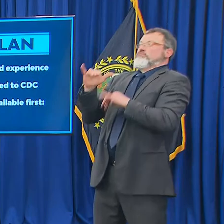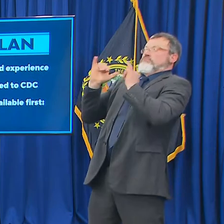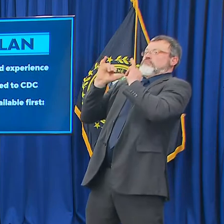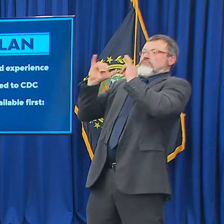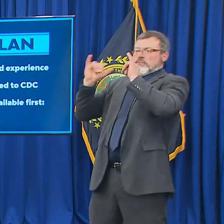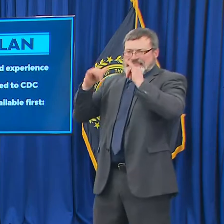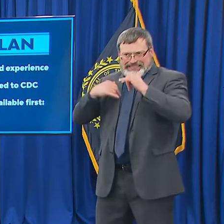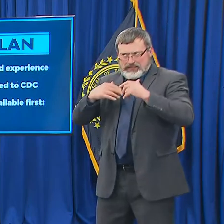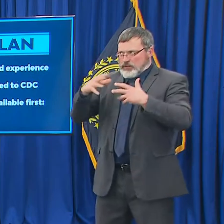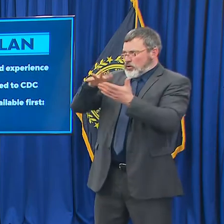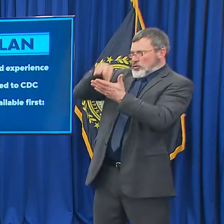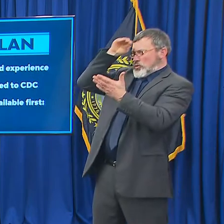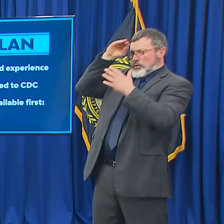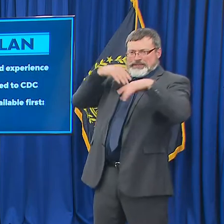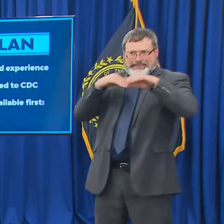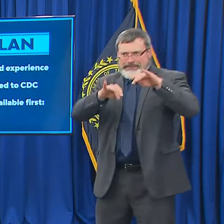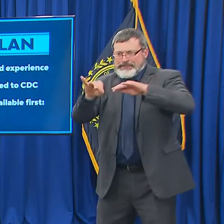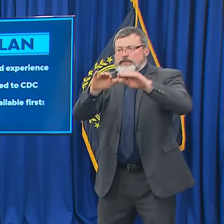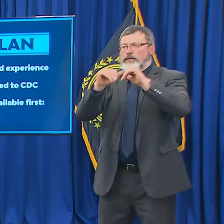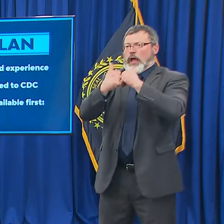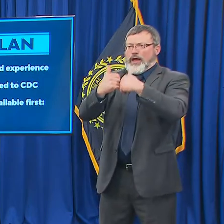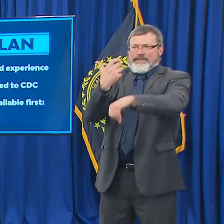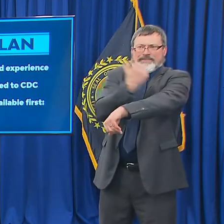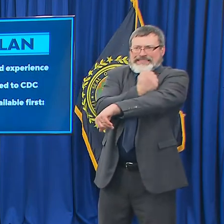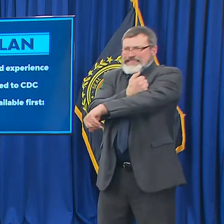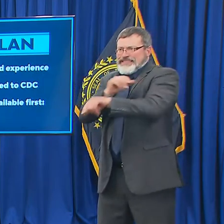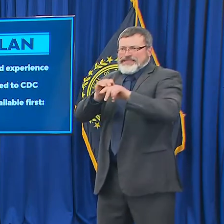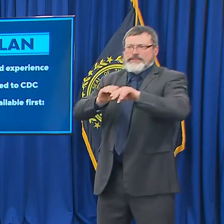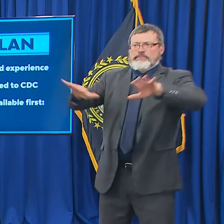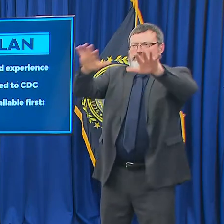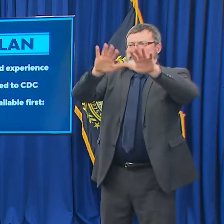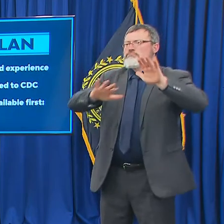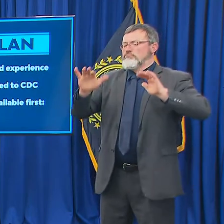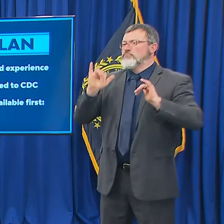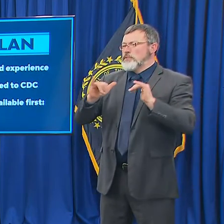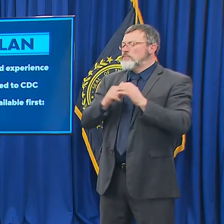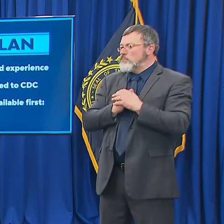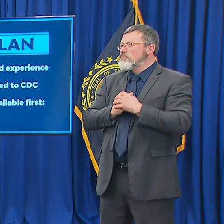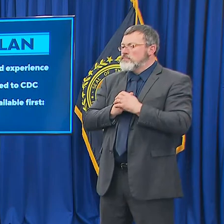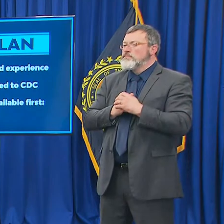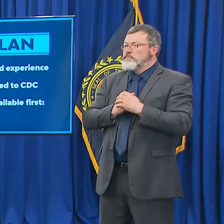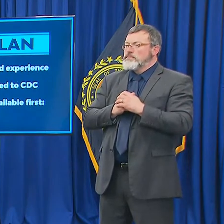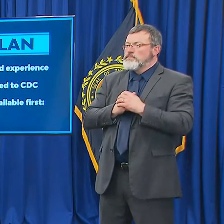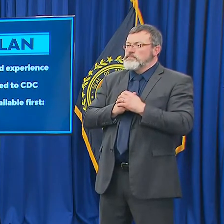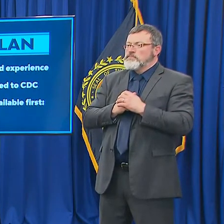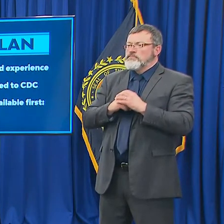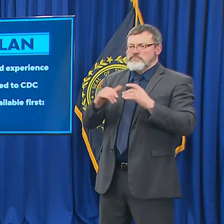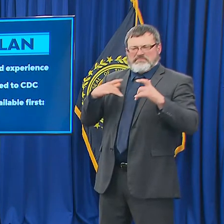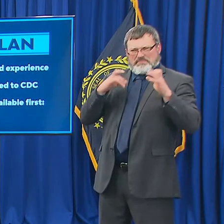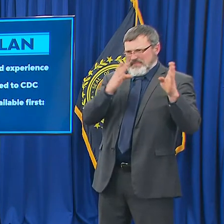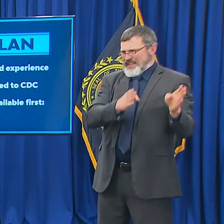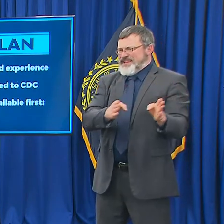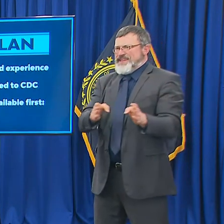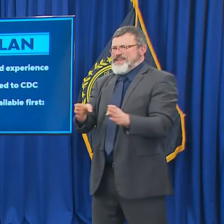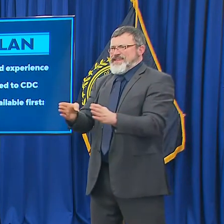and updating their plans and we adapt to those plans. We do plan to leverage our private sector providers